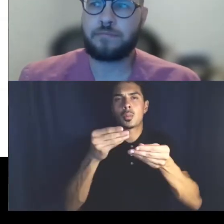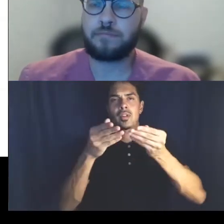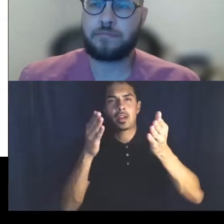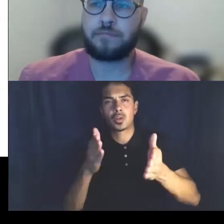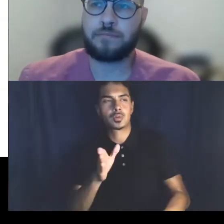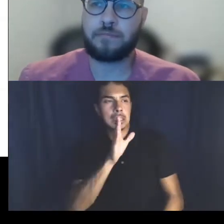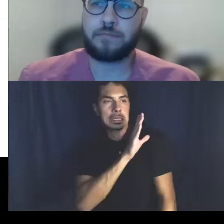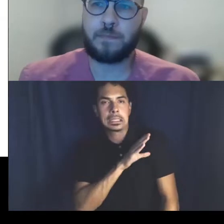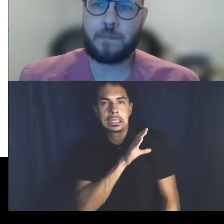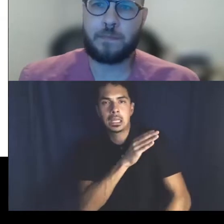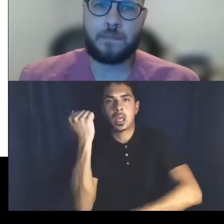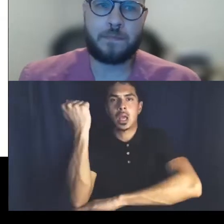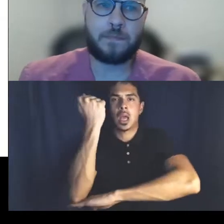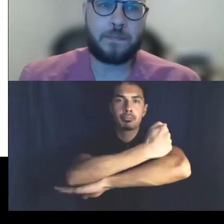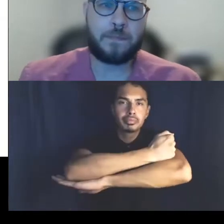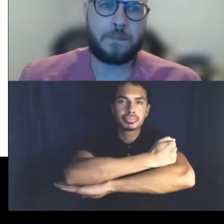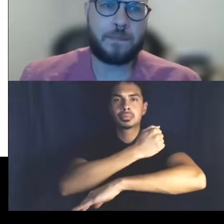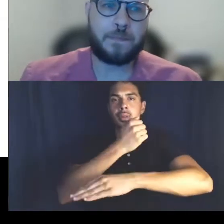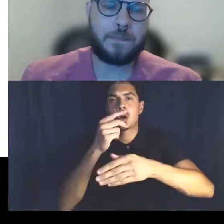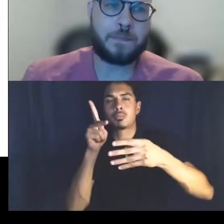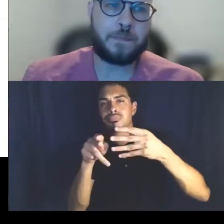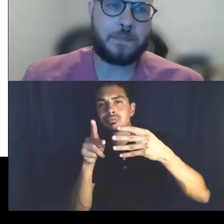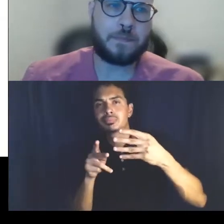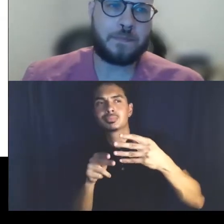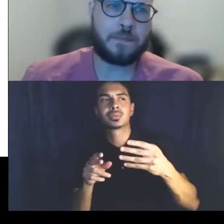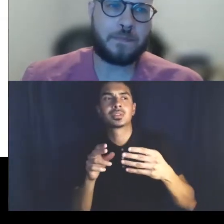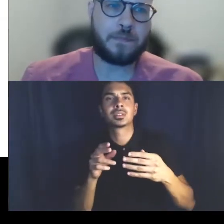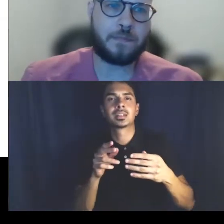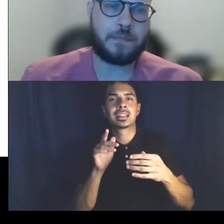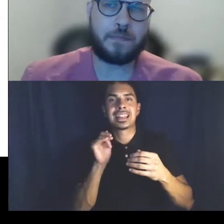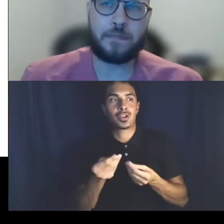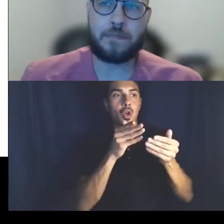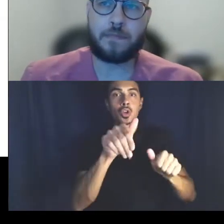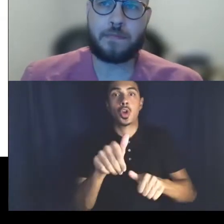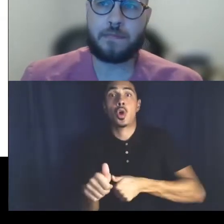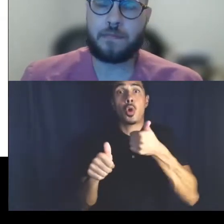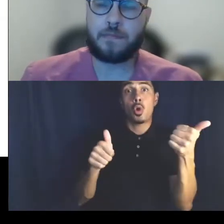or increased wait times, really busy, busy staff.